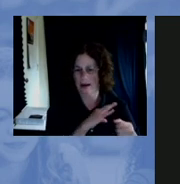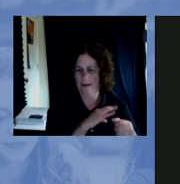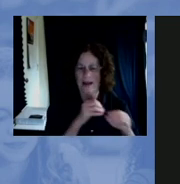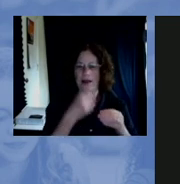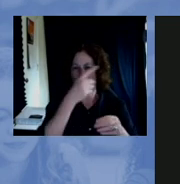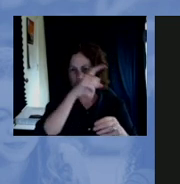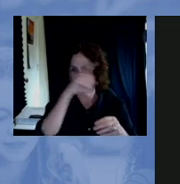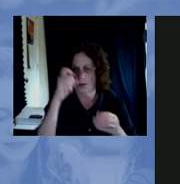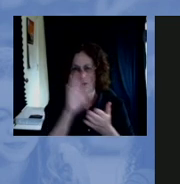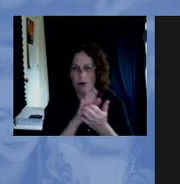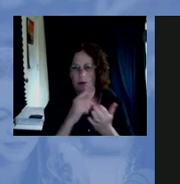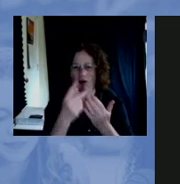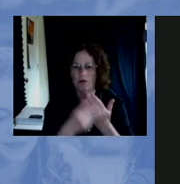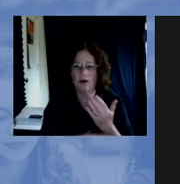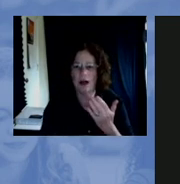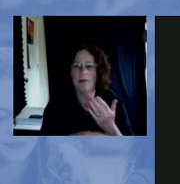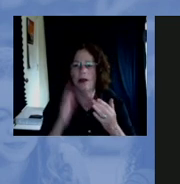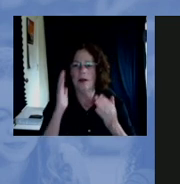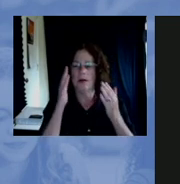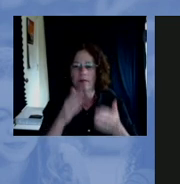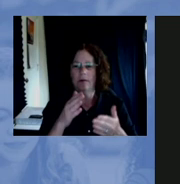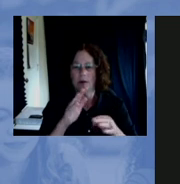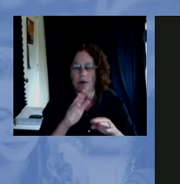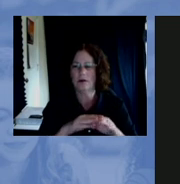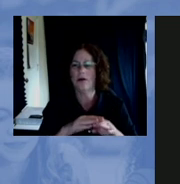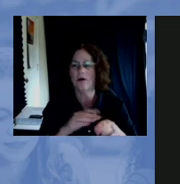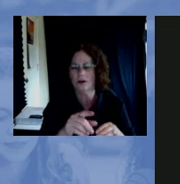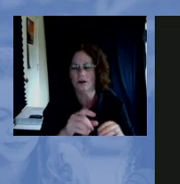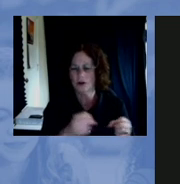FOCUSING ON SEL STRATEGIES EVERY DAY OF SUMMER SCHOOL.